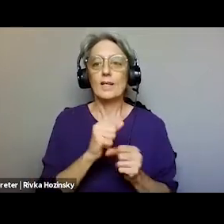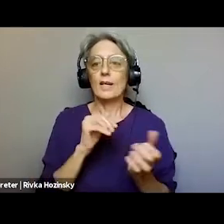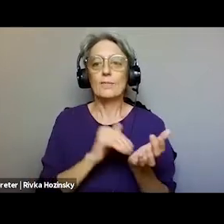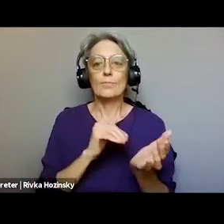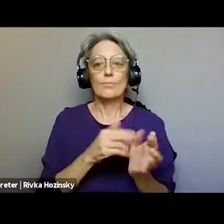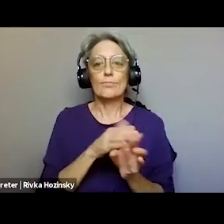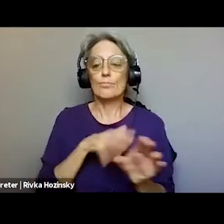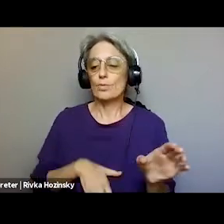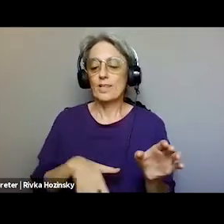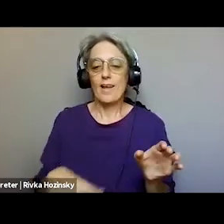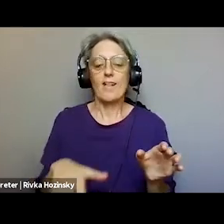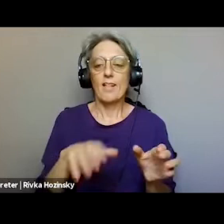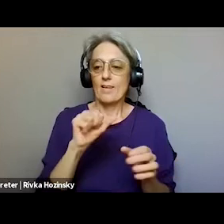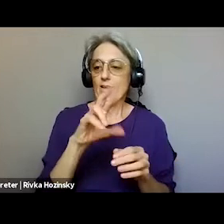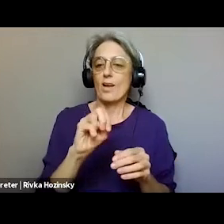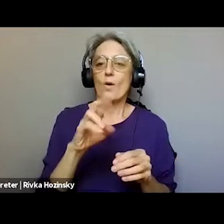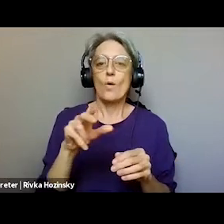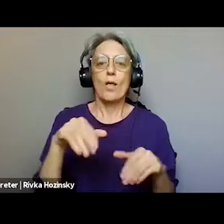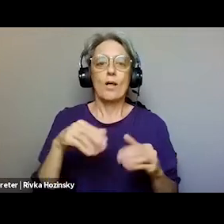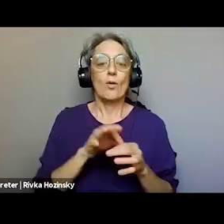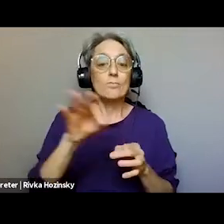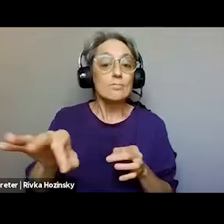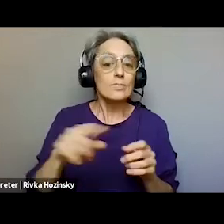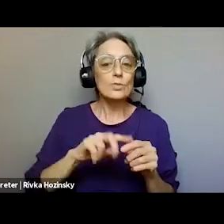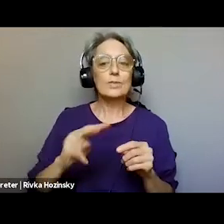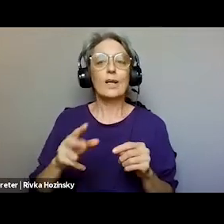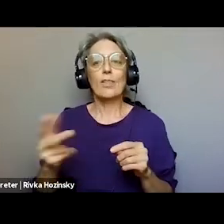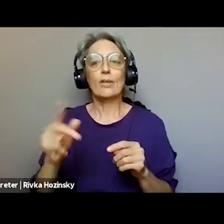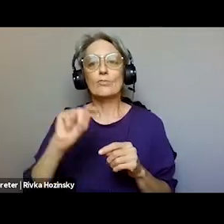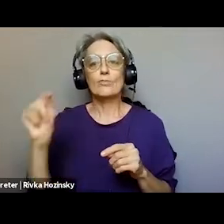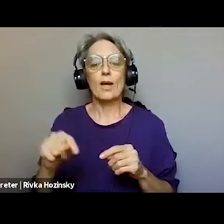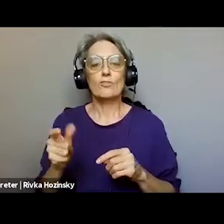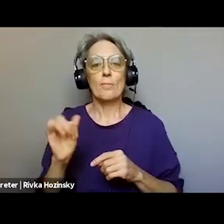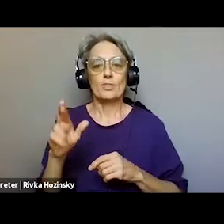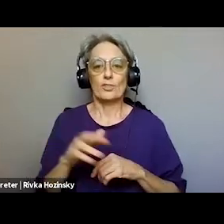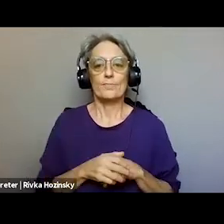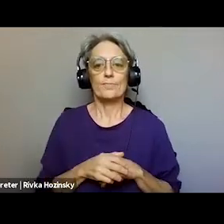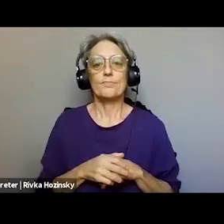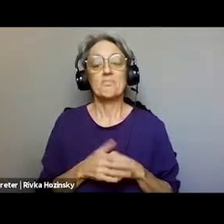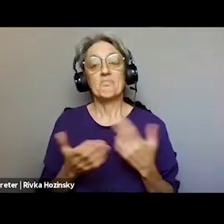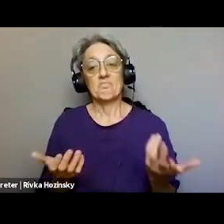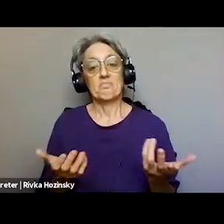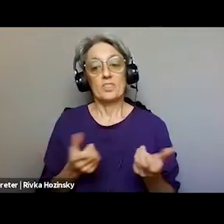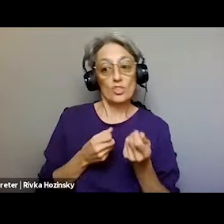prenatal care until the second or third trimester. So while not entirely causal, there is a causal